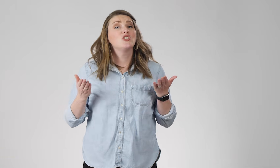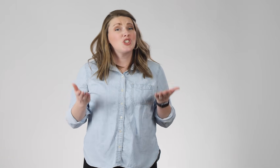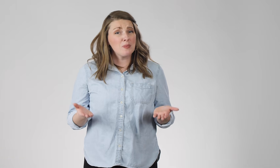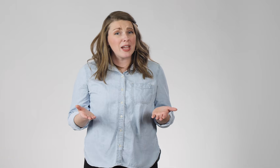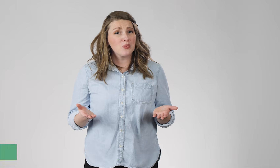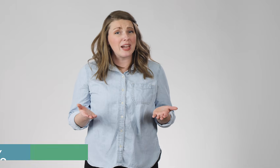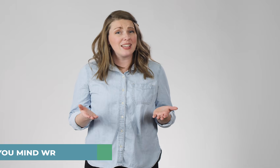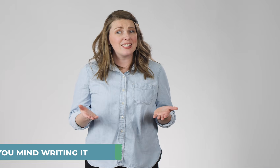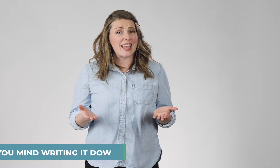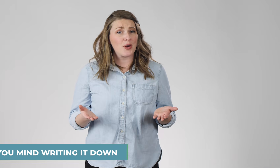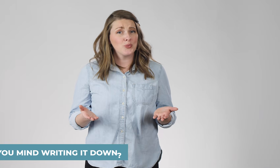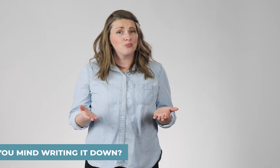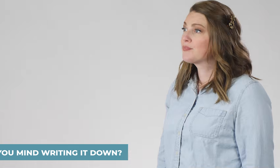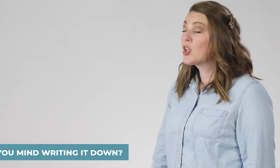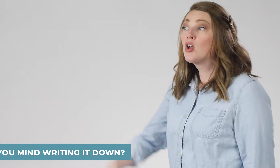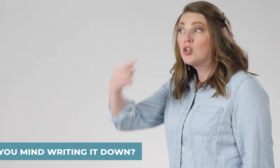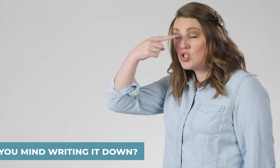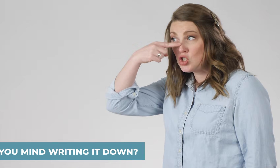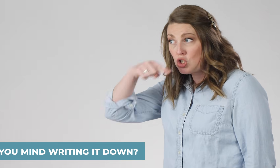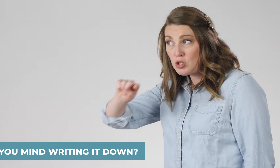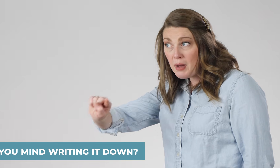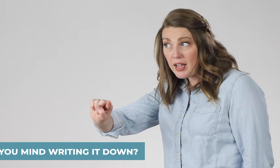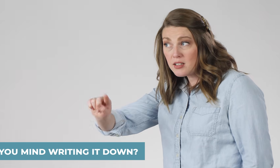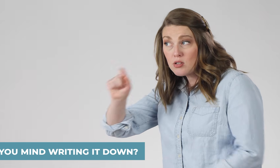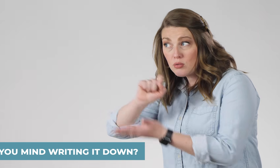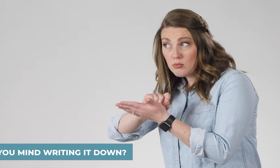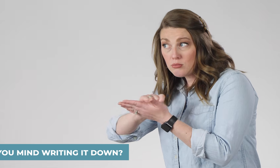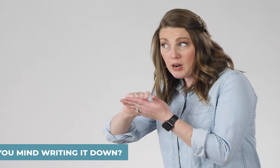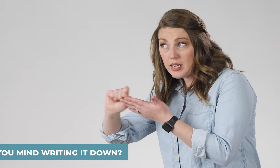Do you mind writing it down? 'Do you mind write?'